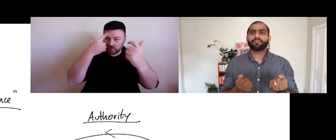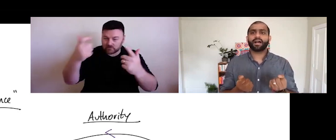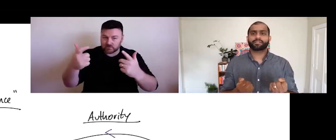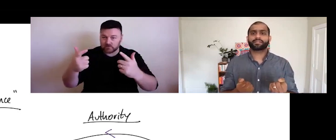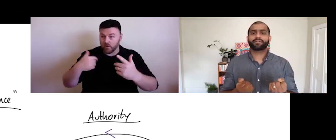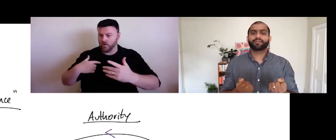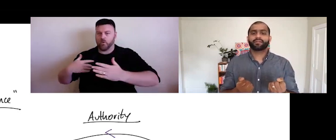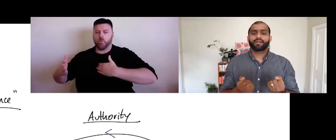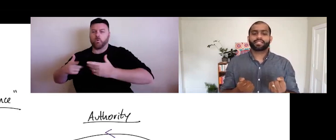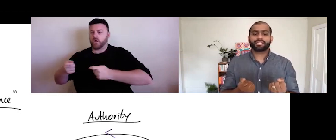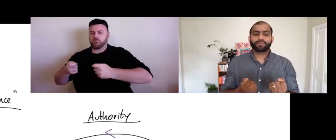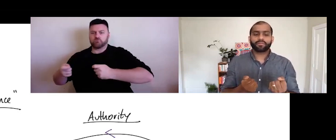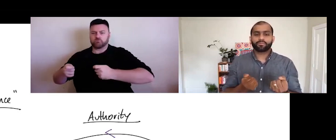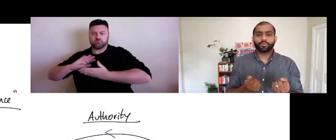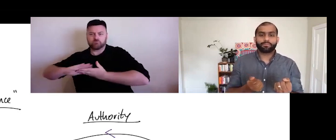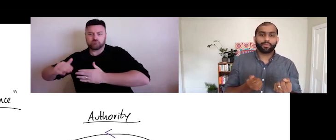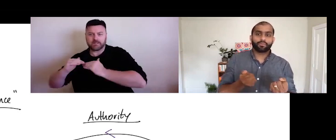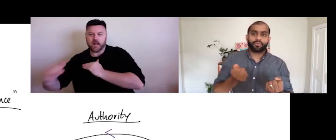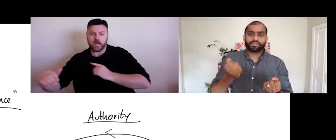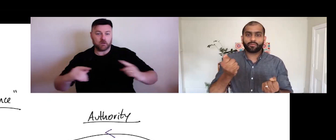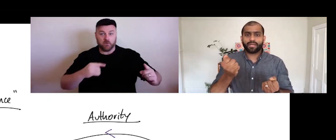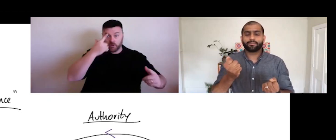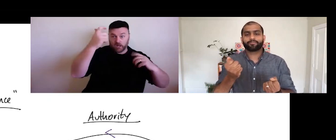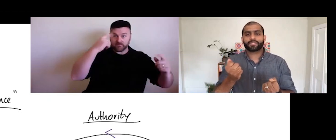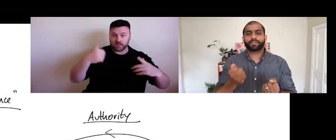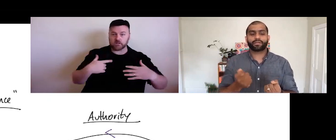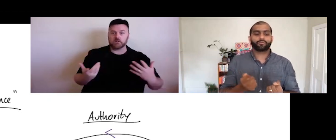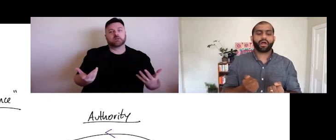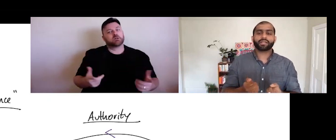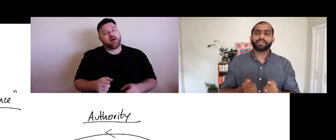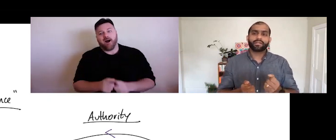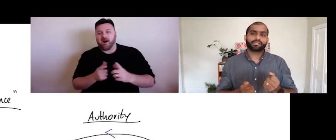ask and some of this will be pulled this-a-way, to the right, and some